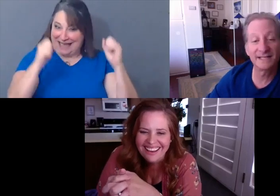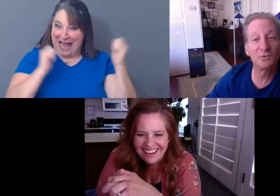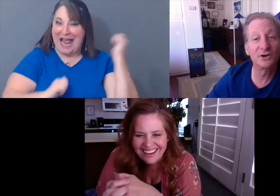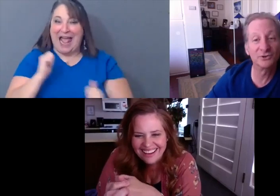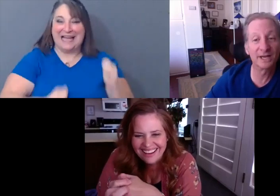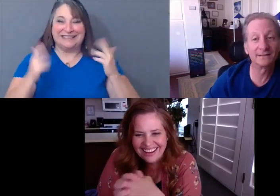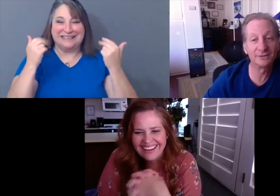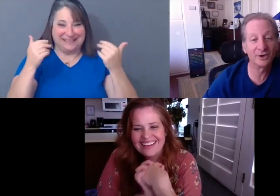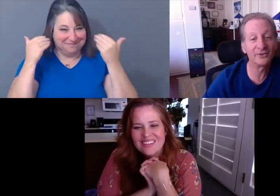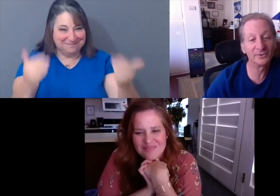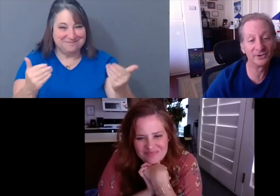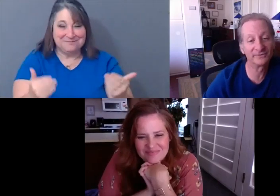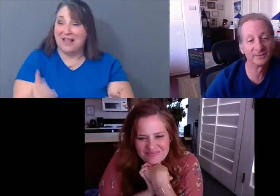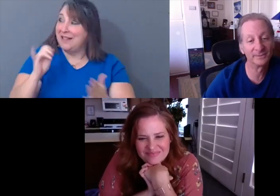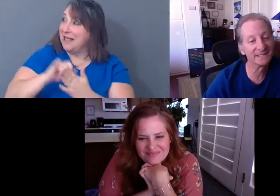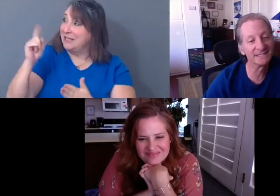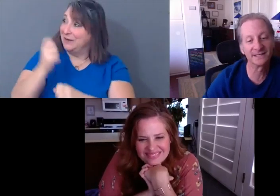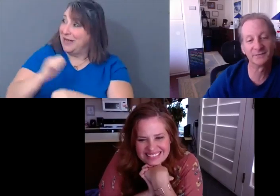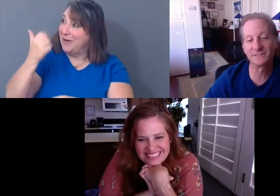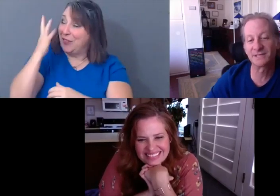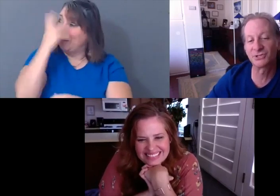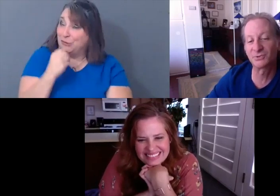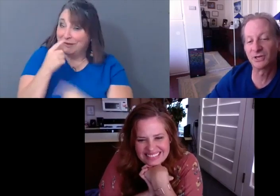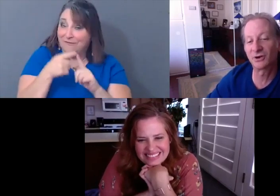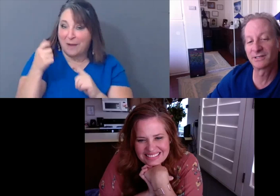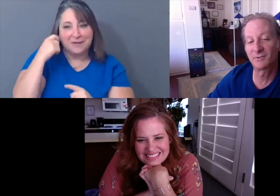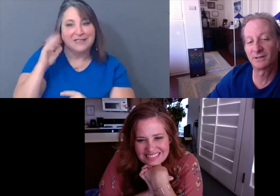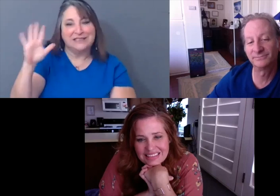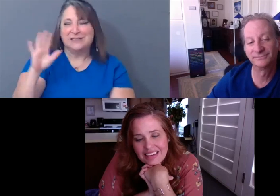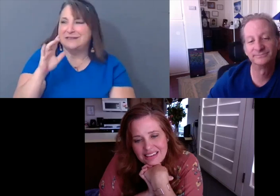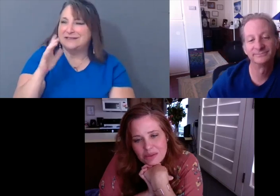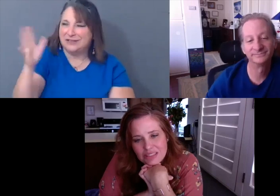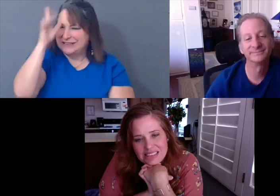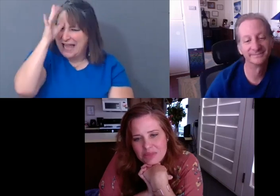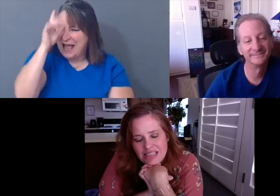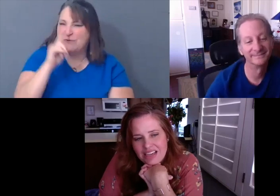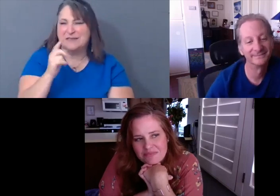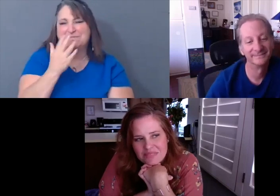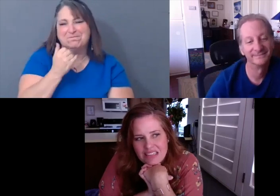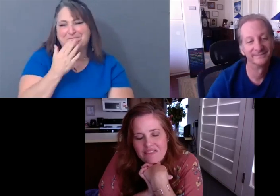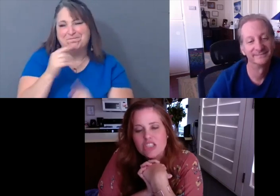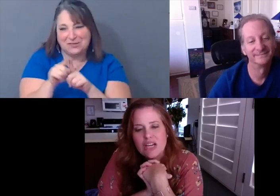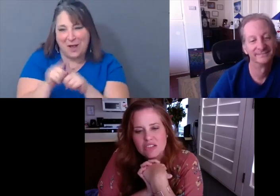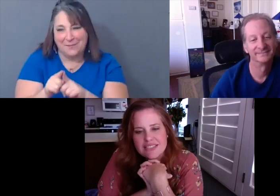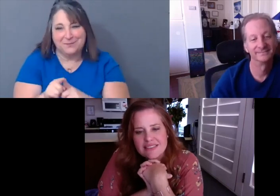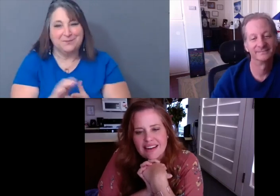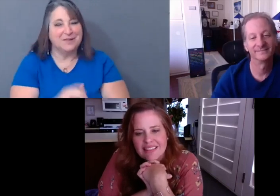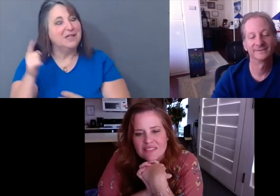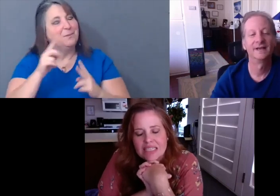That's where you get your other beauty from because he was such a sweetheart as well. Yeah, he was. He was very generous, and I loved that.